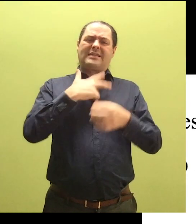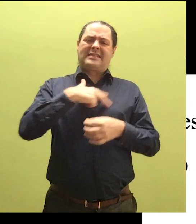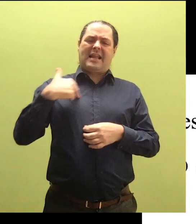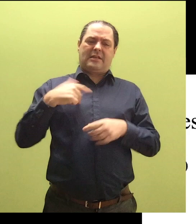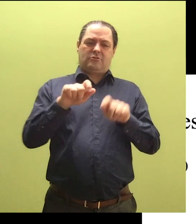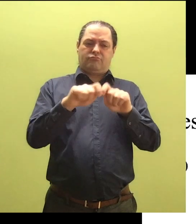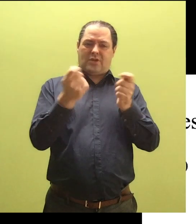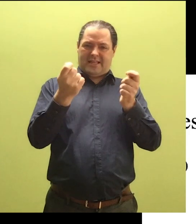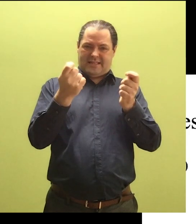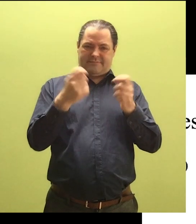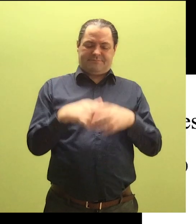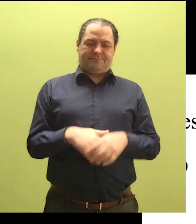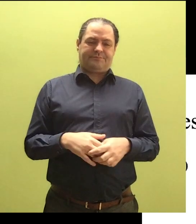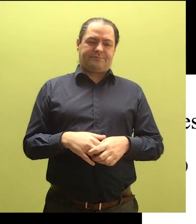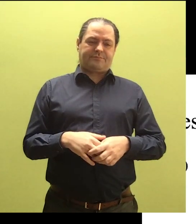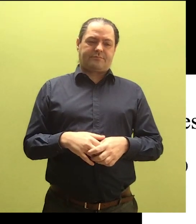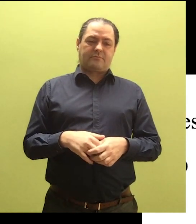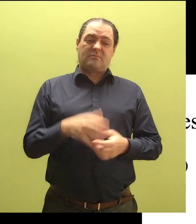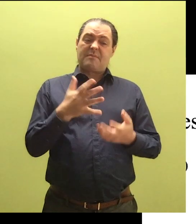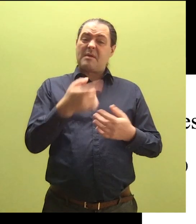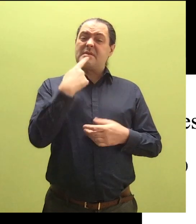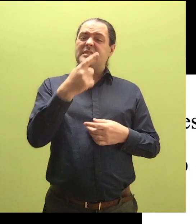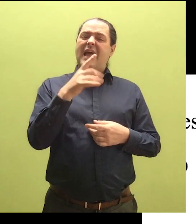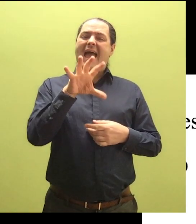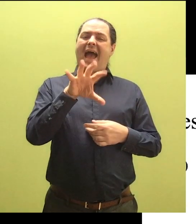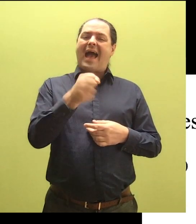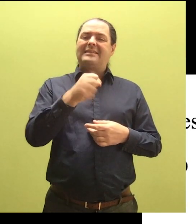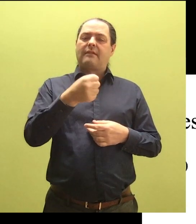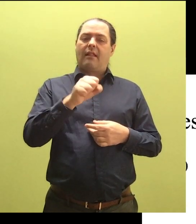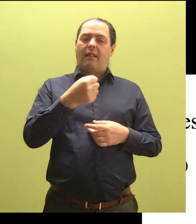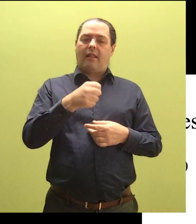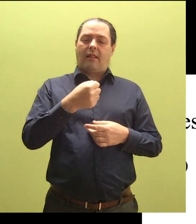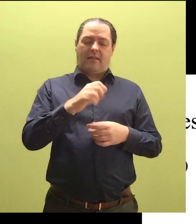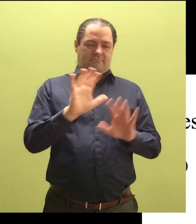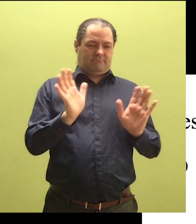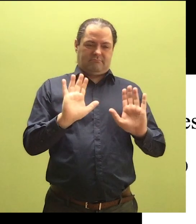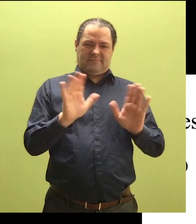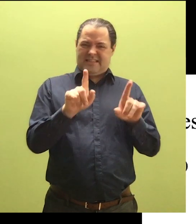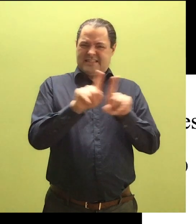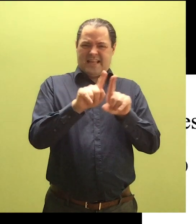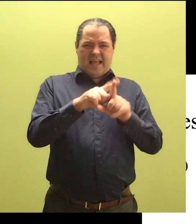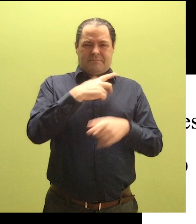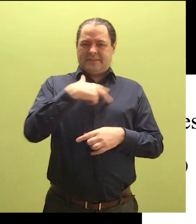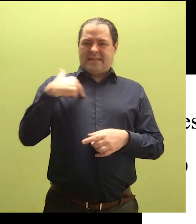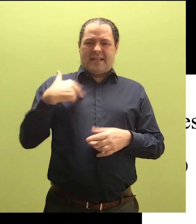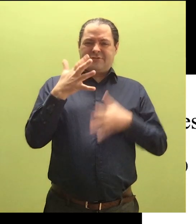Sign Language. One might argue that this is a handling classifier handshape. But just like in the Danish Sign Language